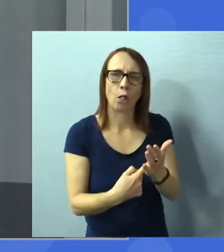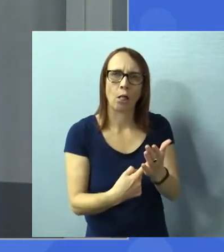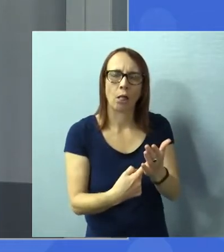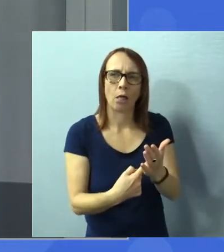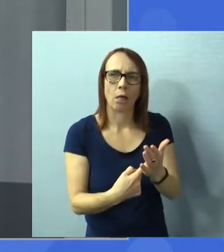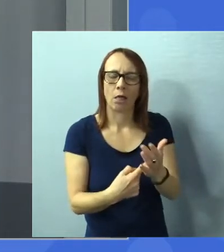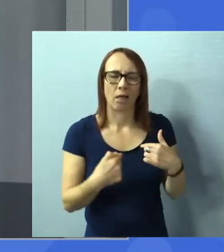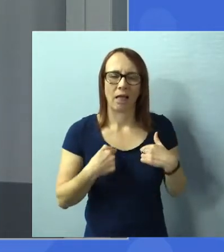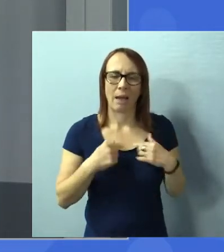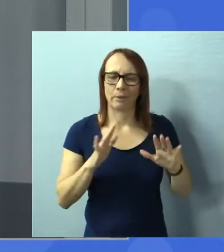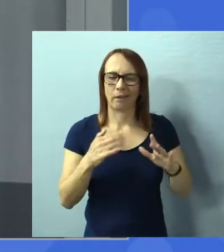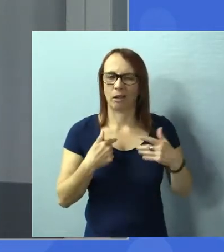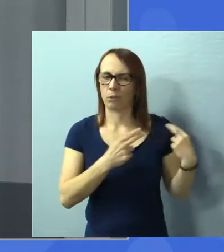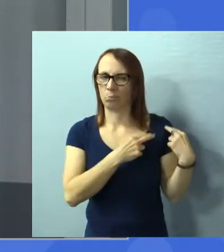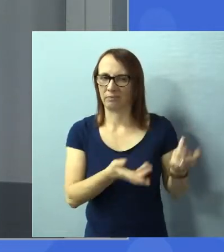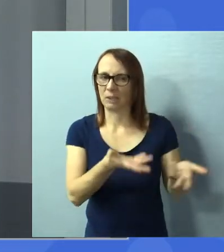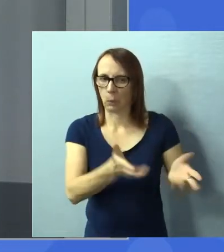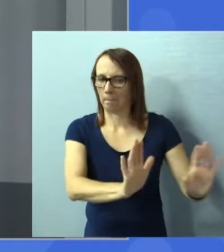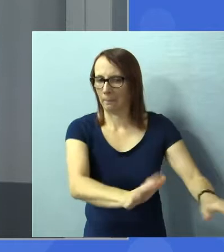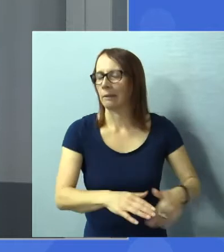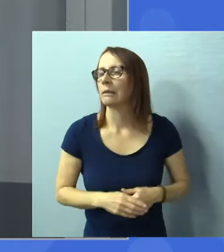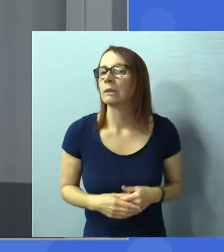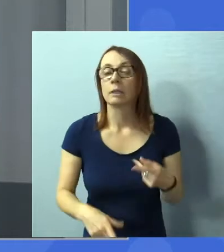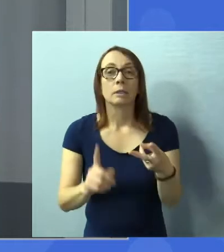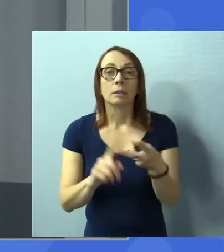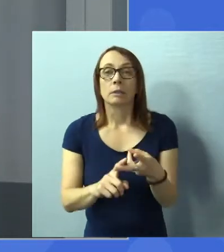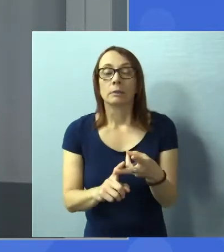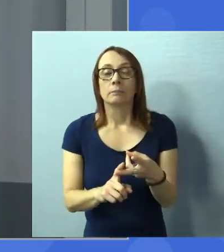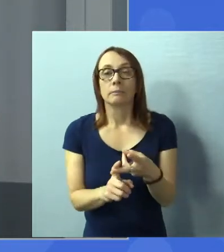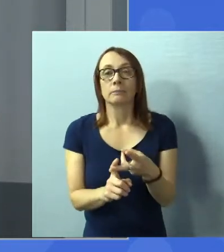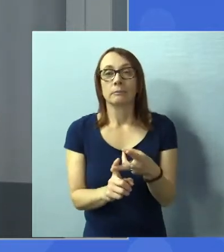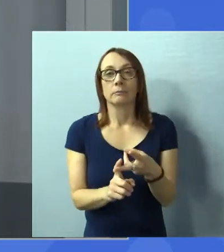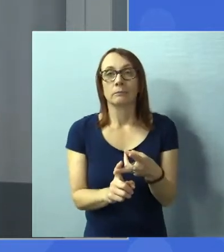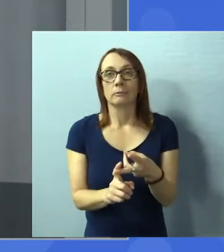I'll be I think doing ability of a trade secondly we'll have the return of powers